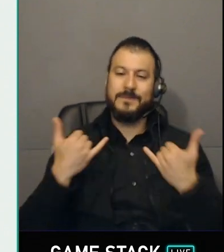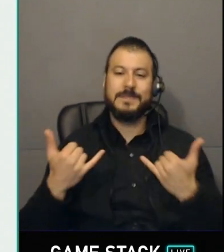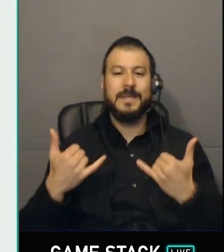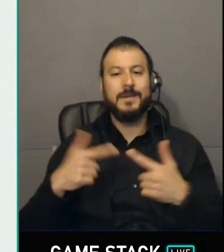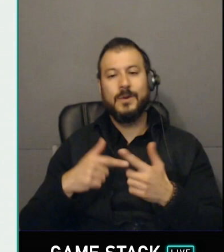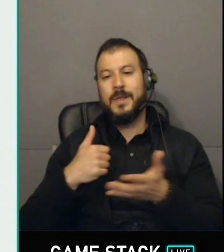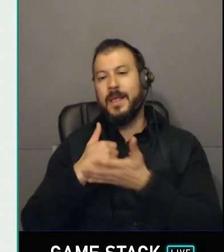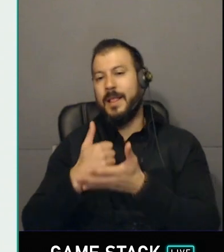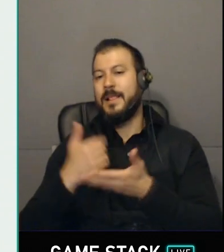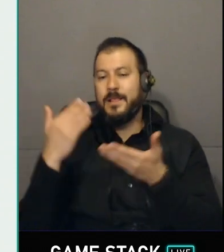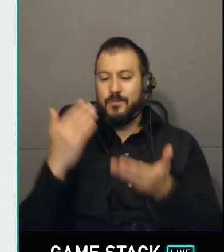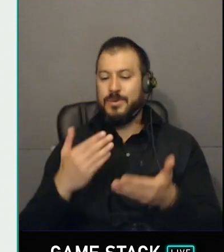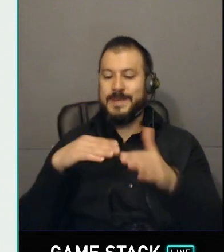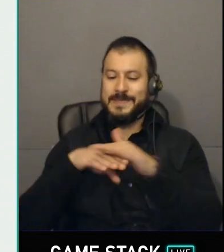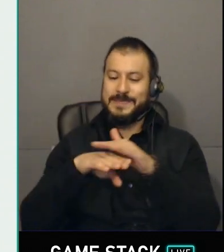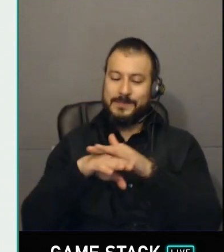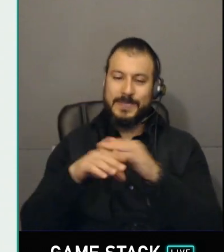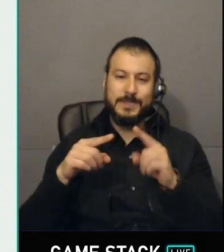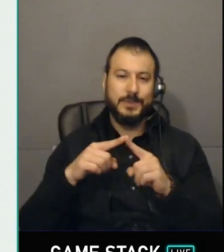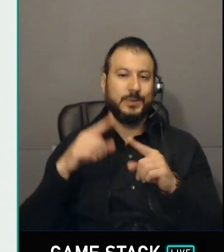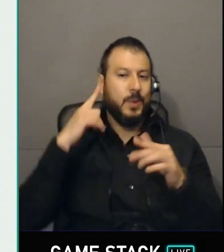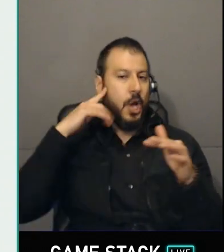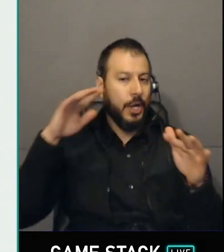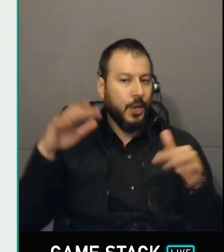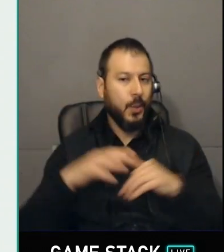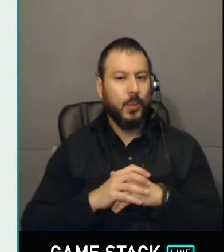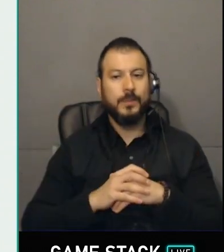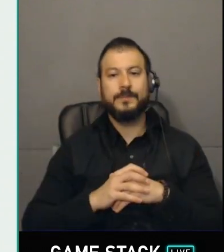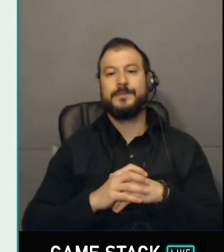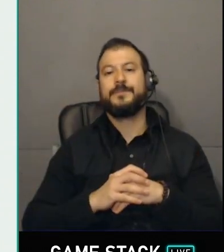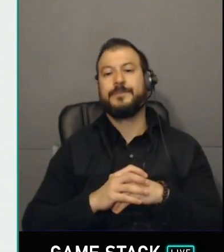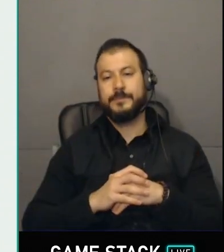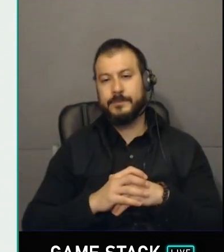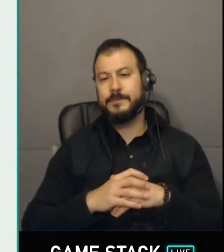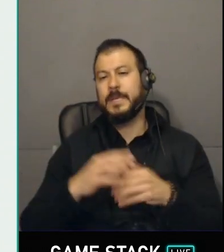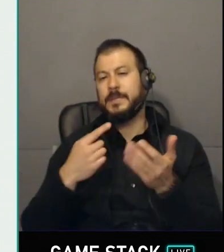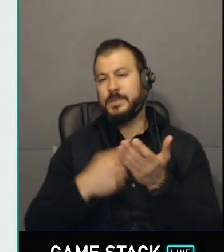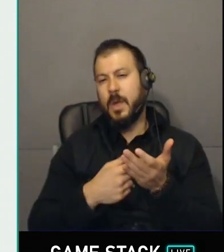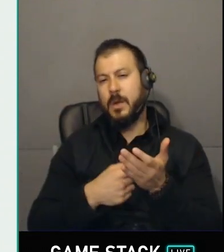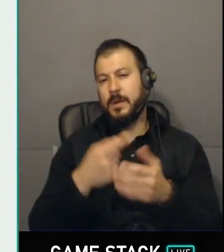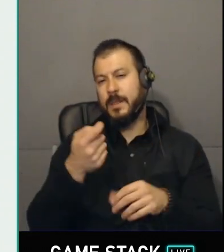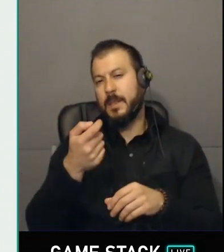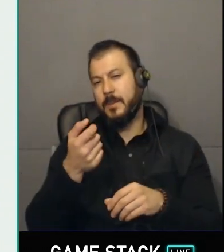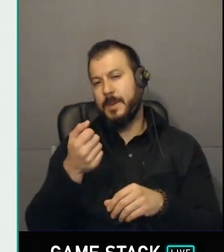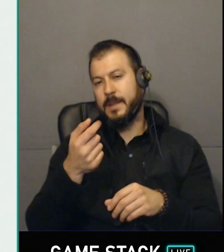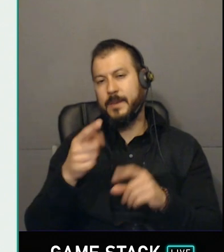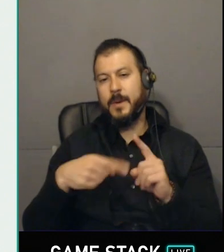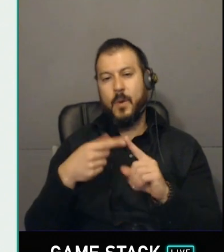bring accessibility to audio. Let's talk a little bit about what are the future